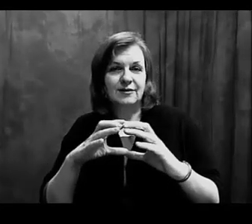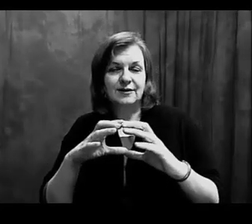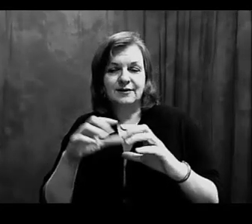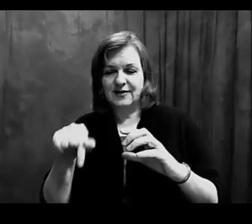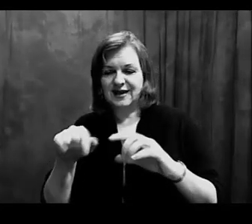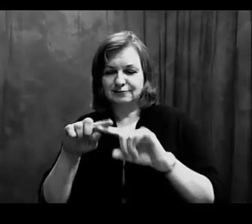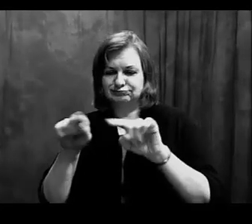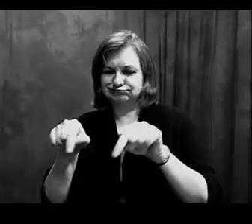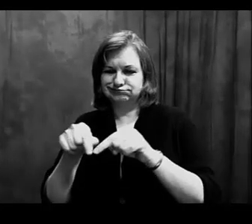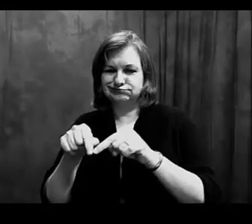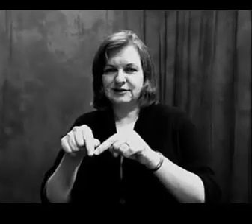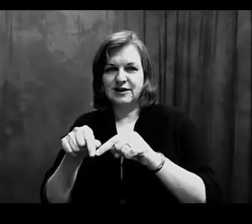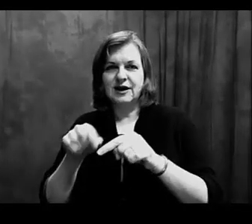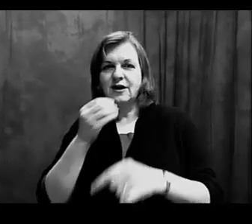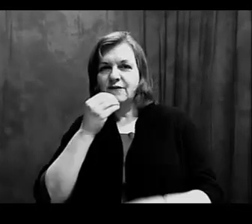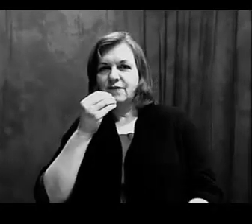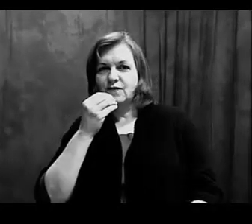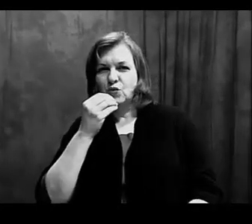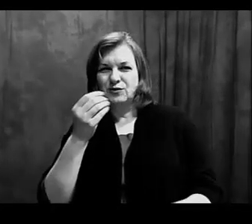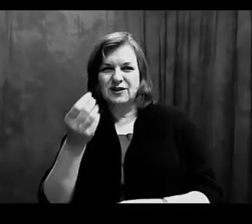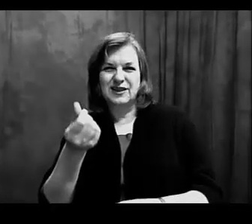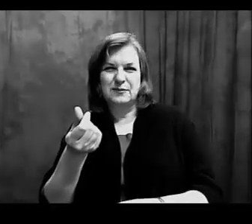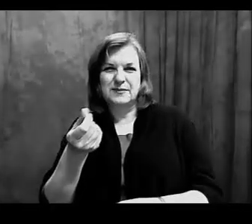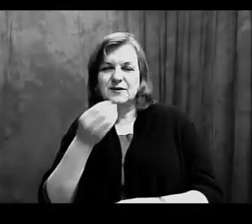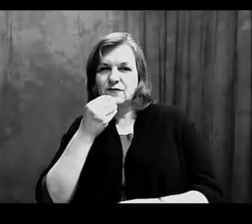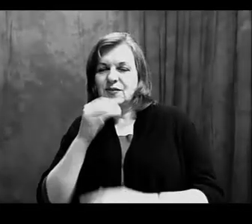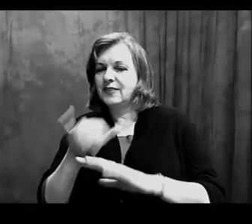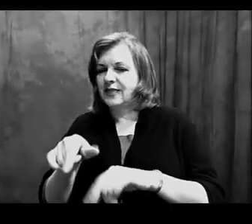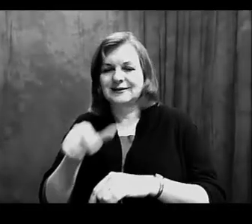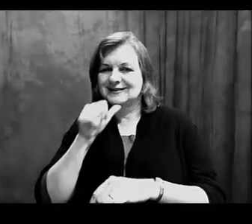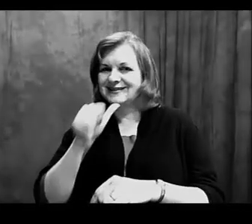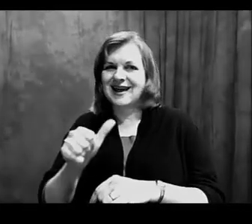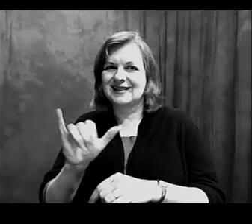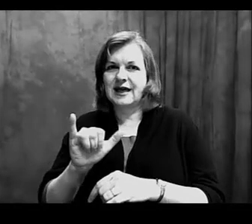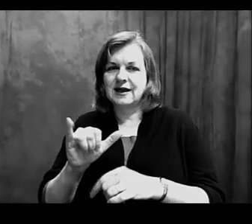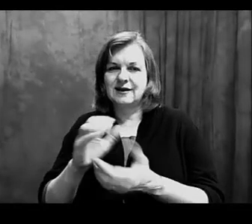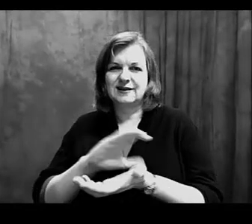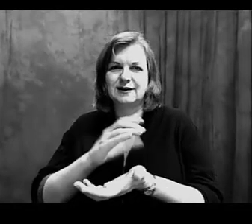we bring in something like a food vacuole here -- so this is just